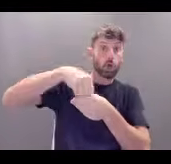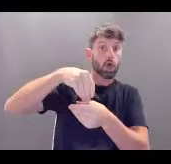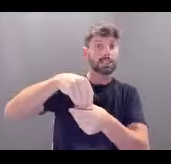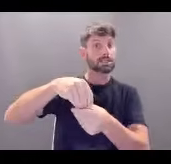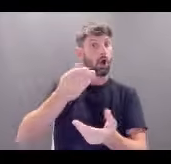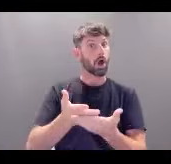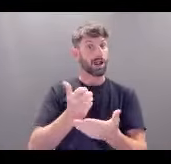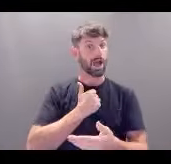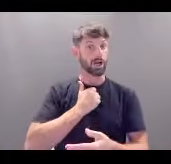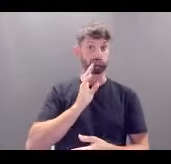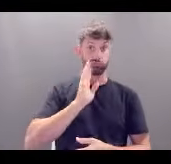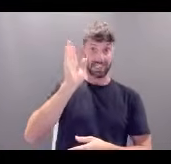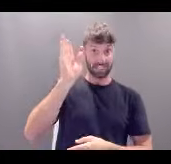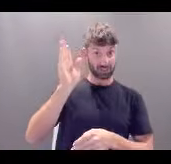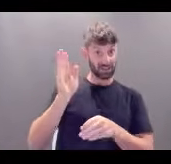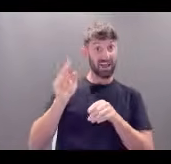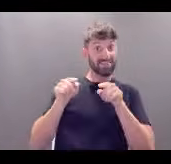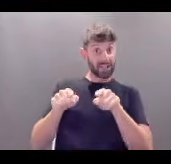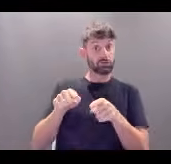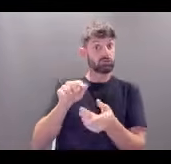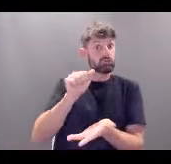is considered to be true and correct at the time